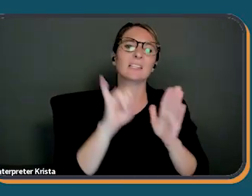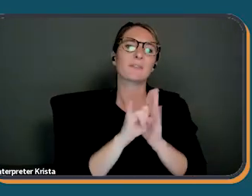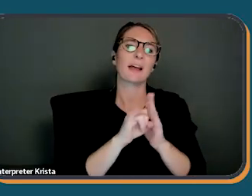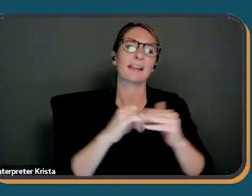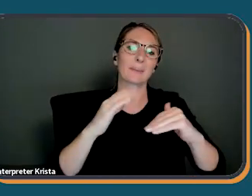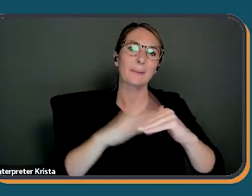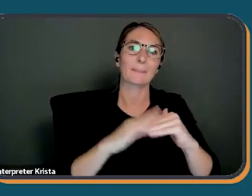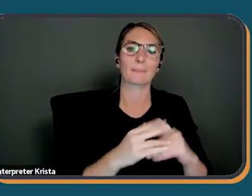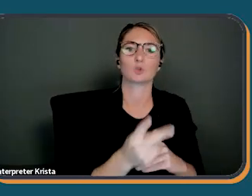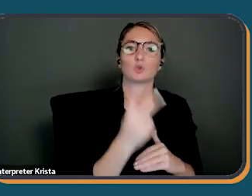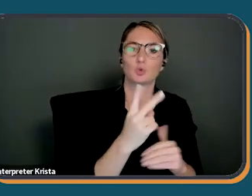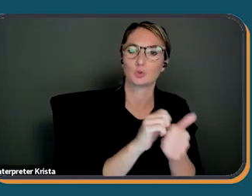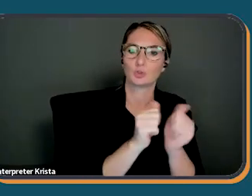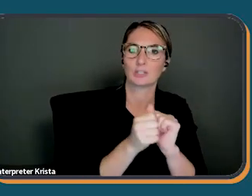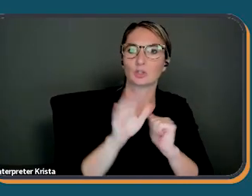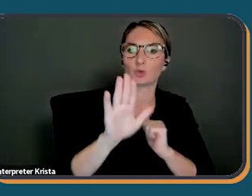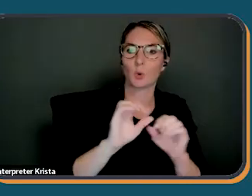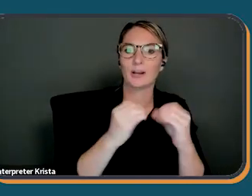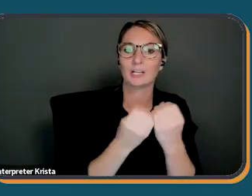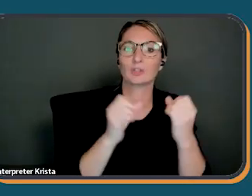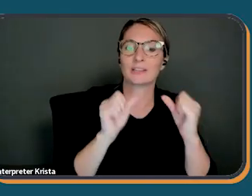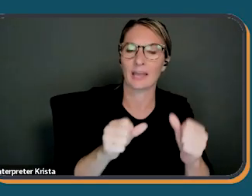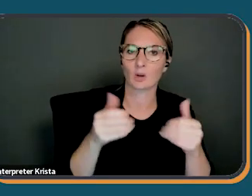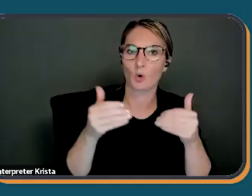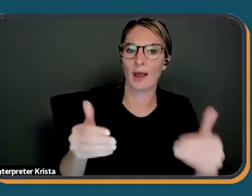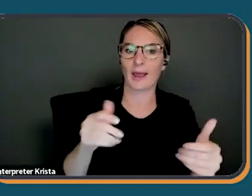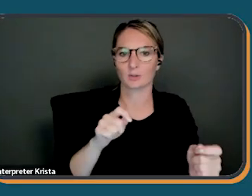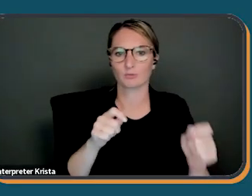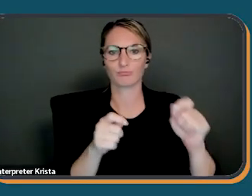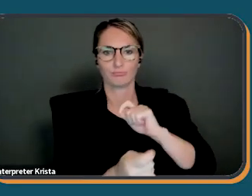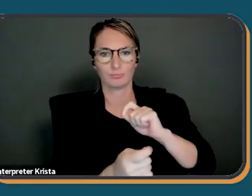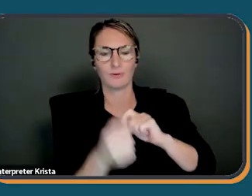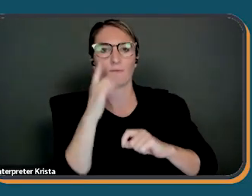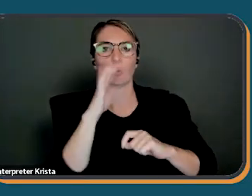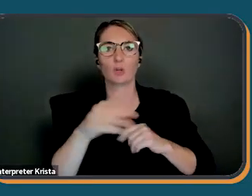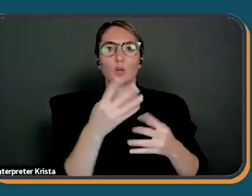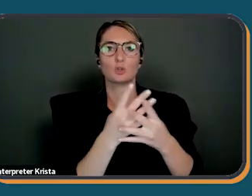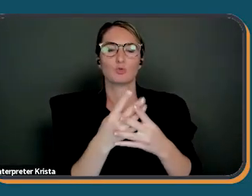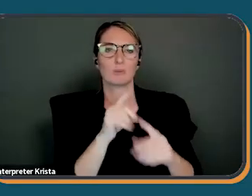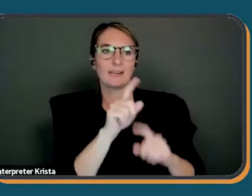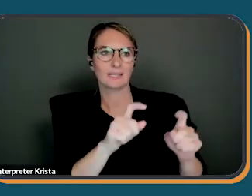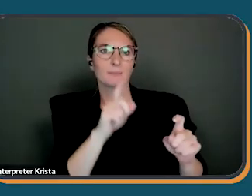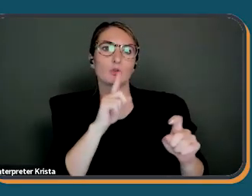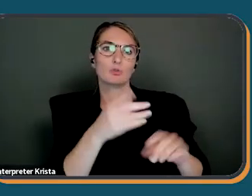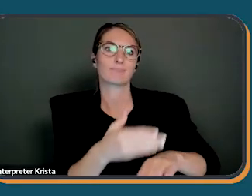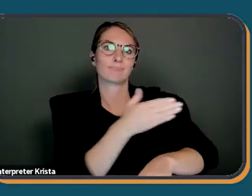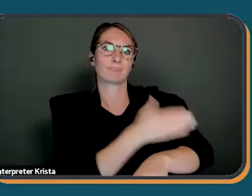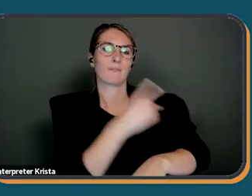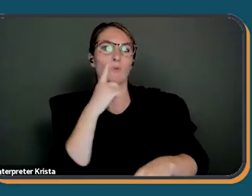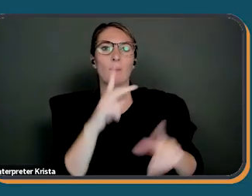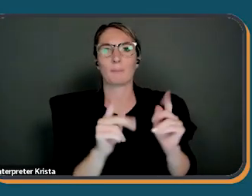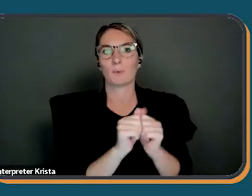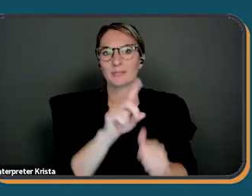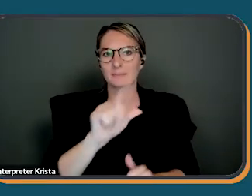for patients with disabilities. Before we begin